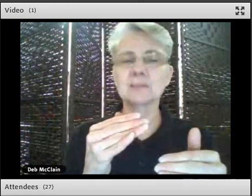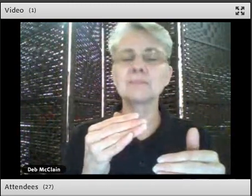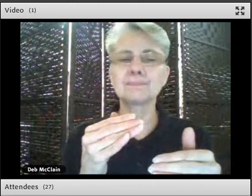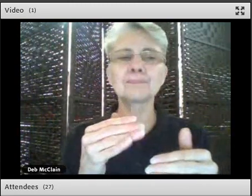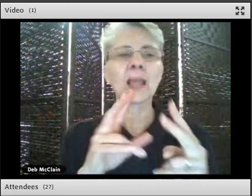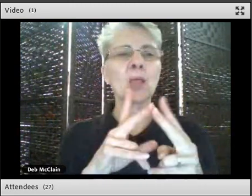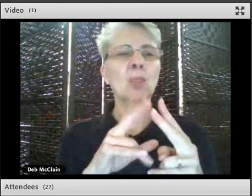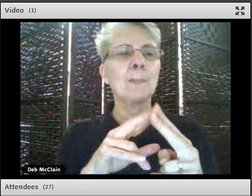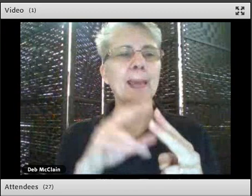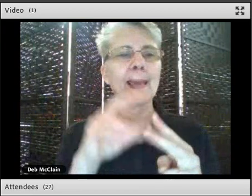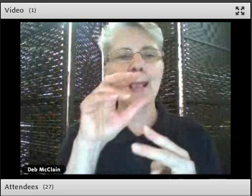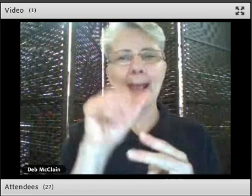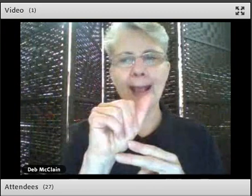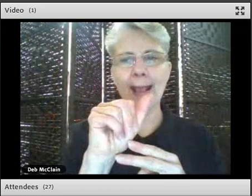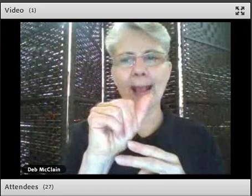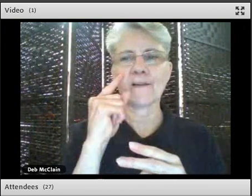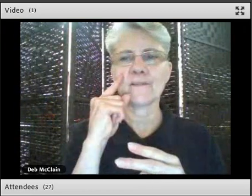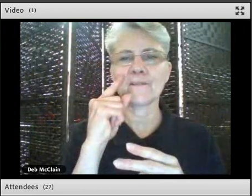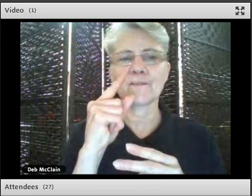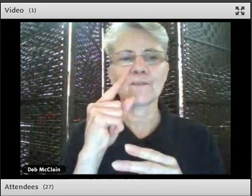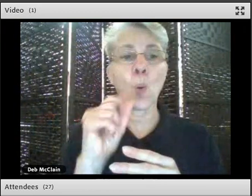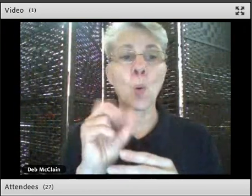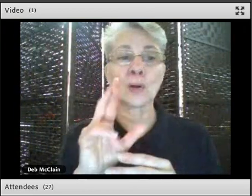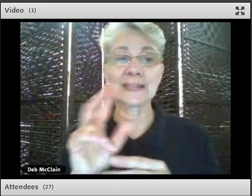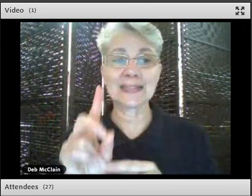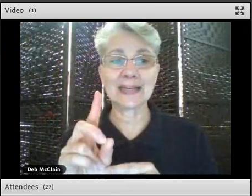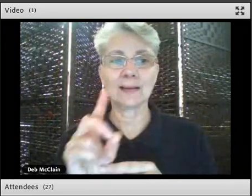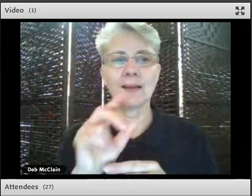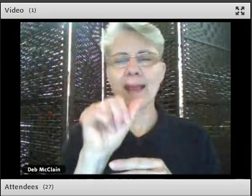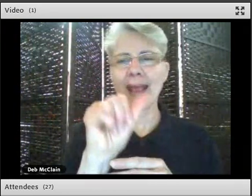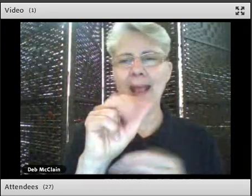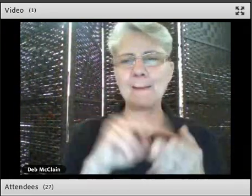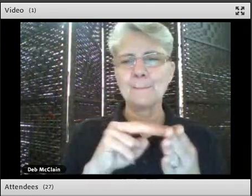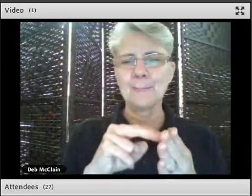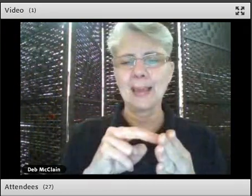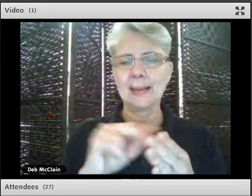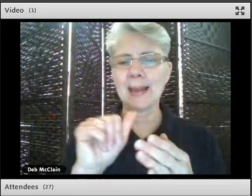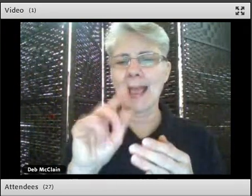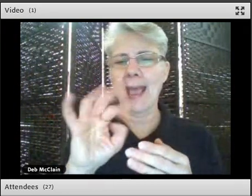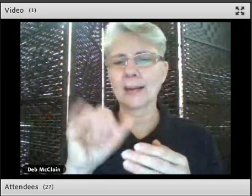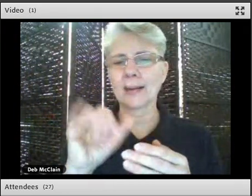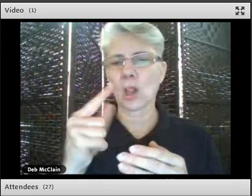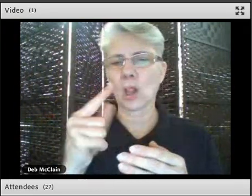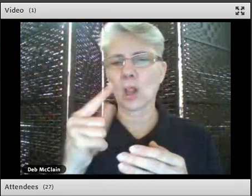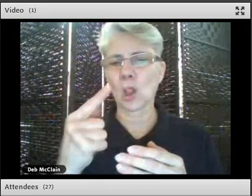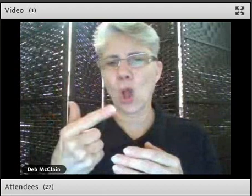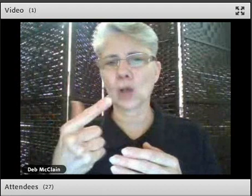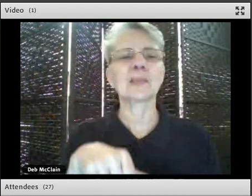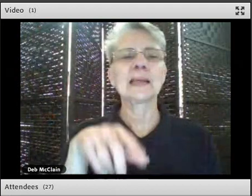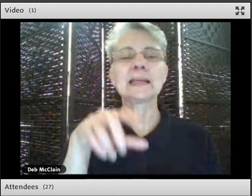and the letter "D" meaning digital. So, the first box is about the recording,